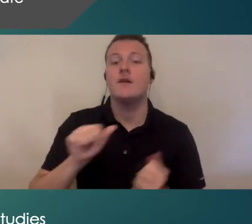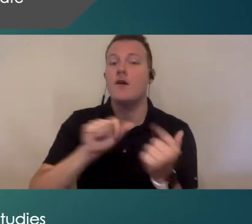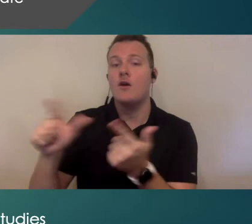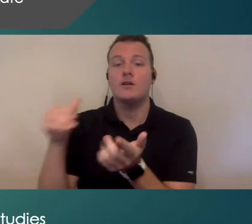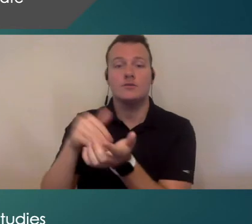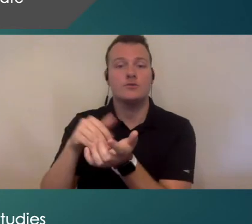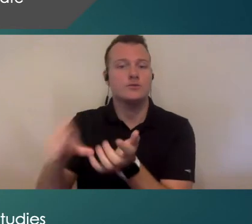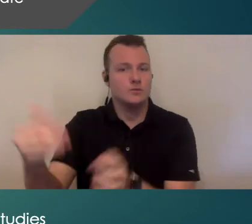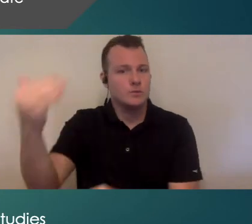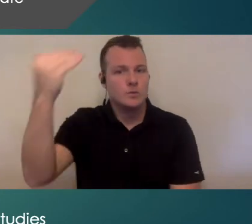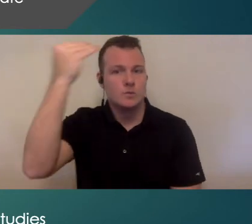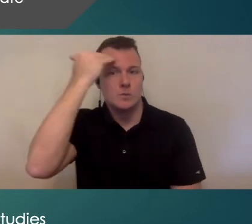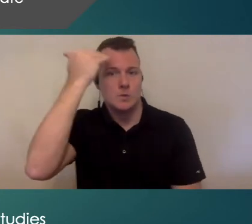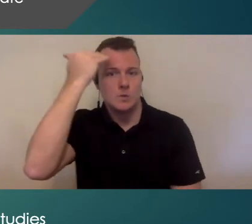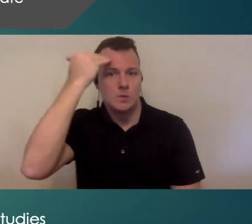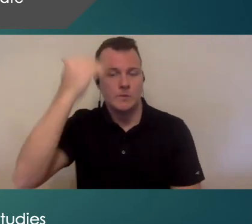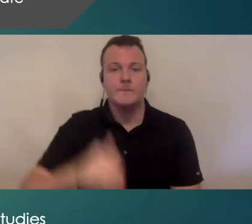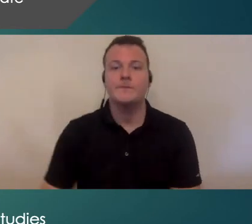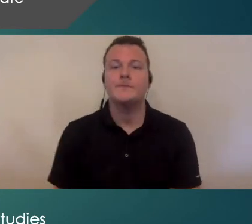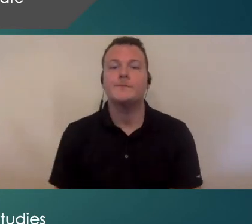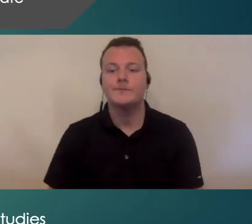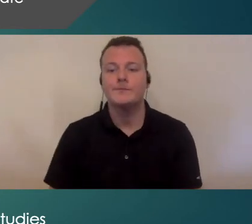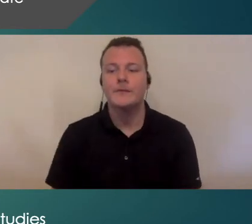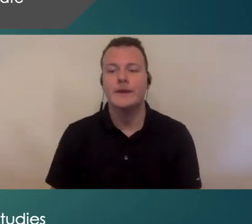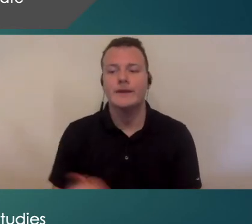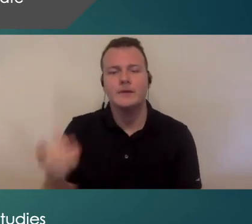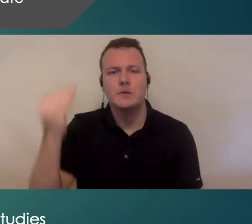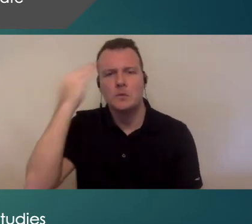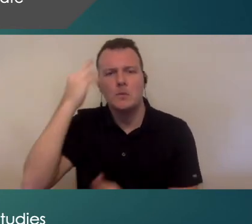providers need to know so that they know what's appropriate when they're fitting